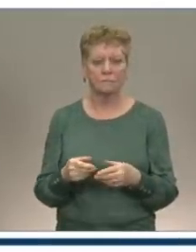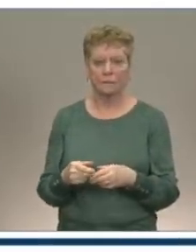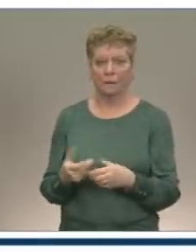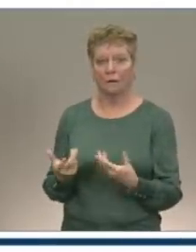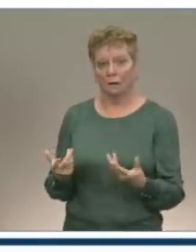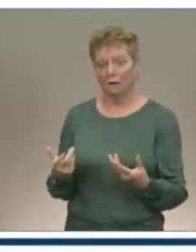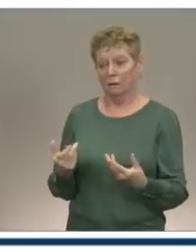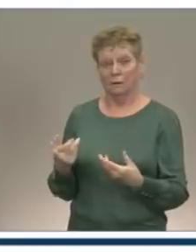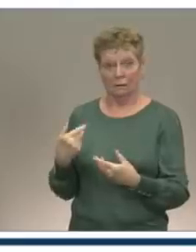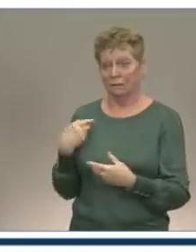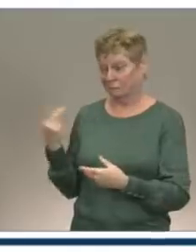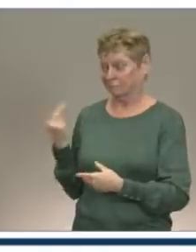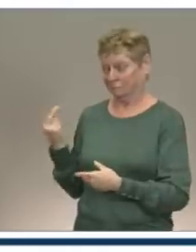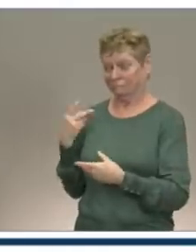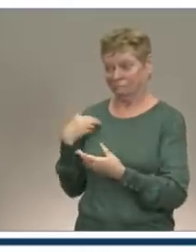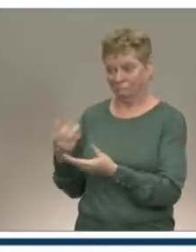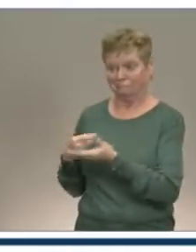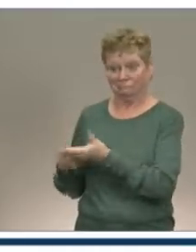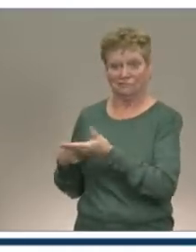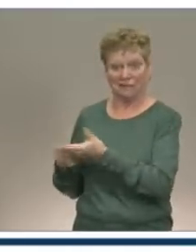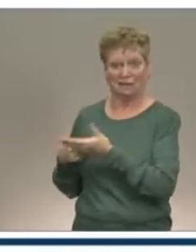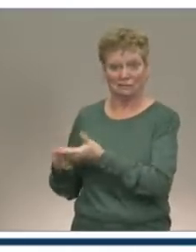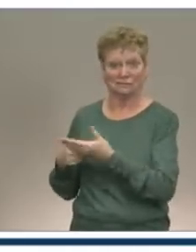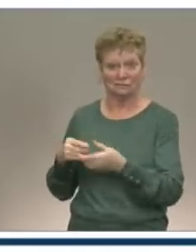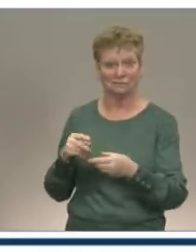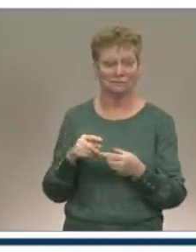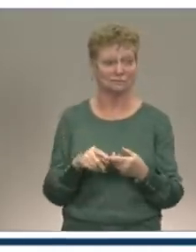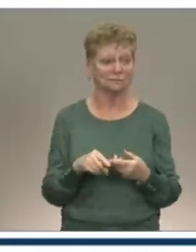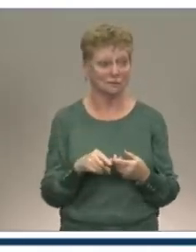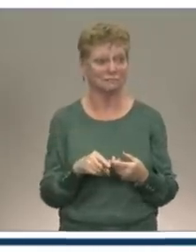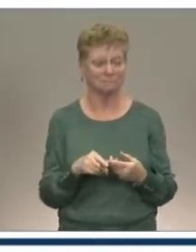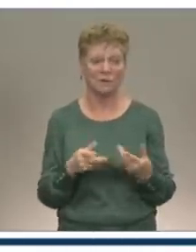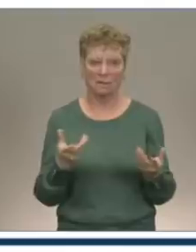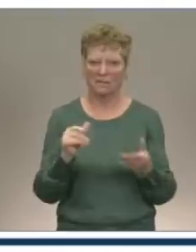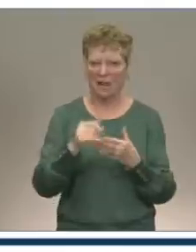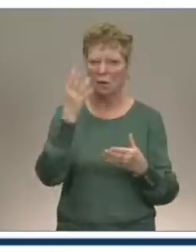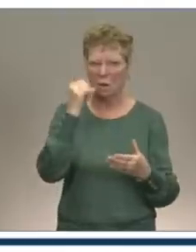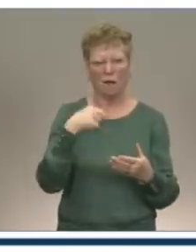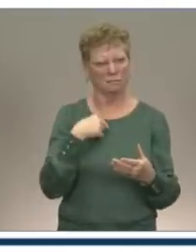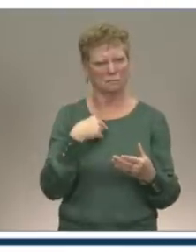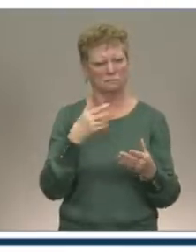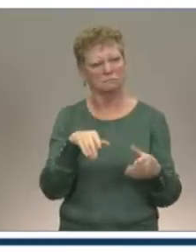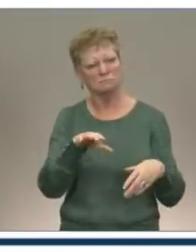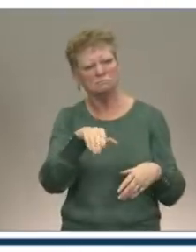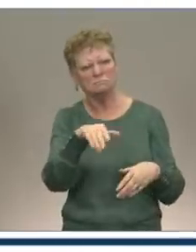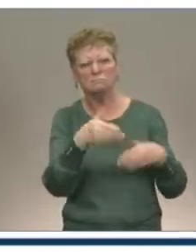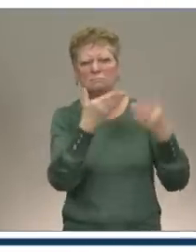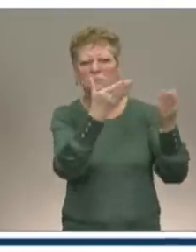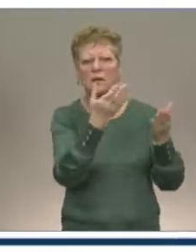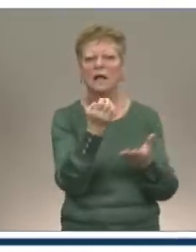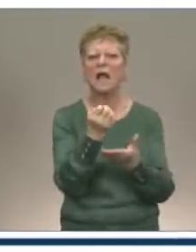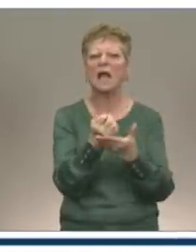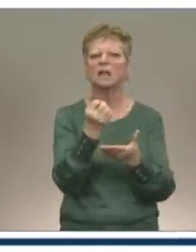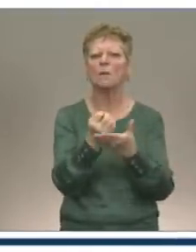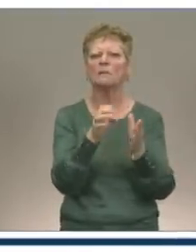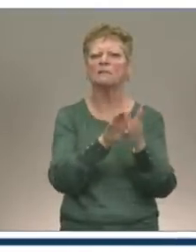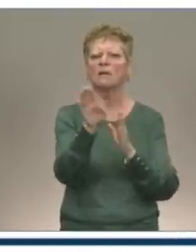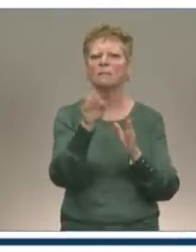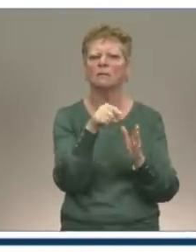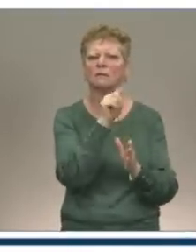that conversation this week my own personal experience is the same so that's why i raised it with colleagues in economic development and they're going to be working with very you know